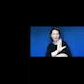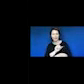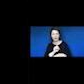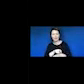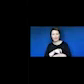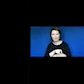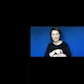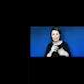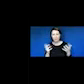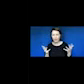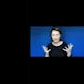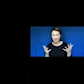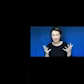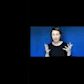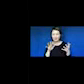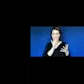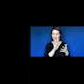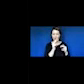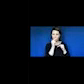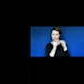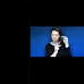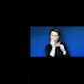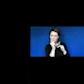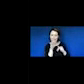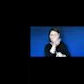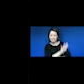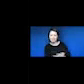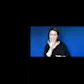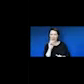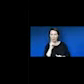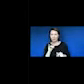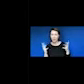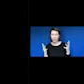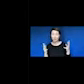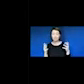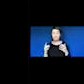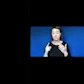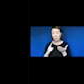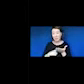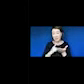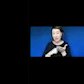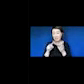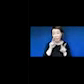like, and so really getting to have a tour experience, maybe even informational interview,